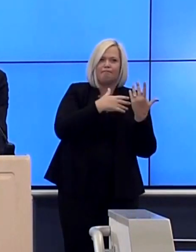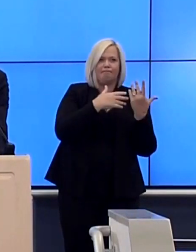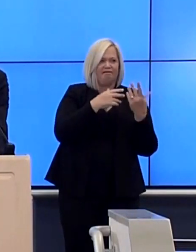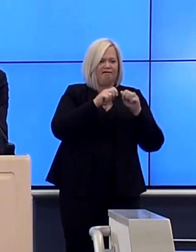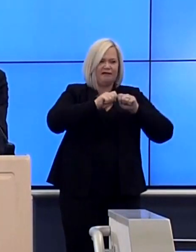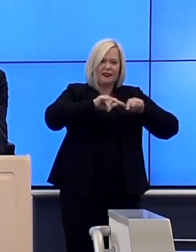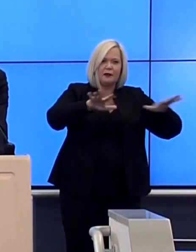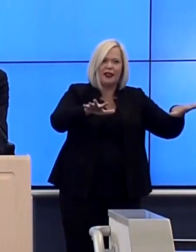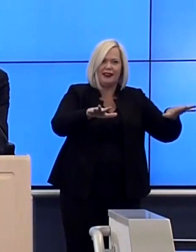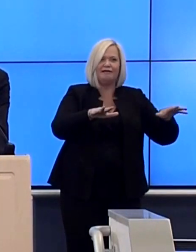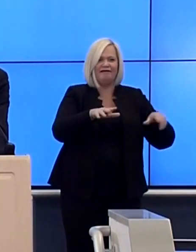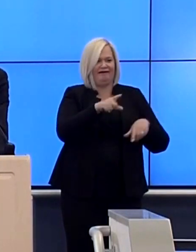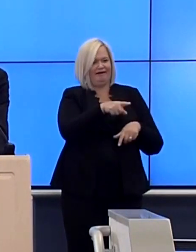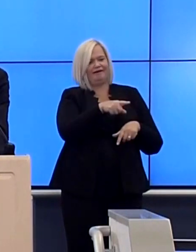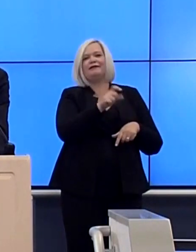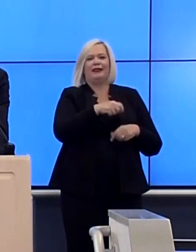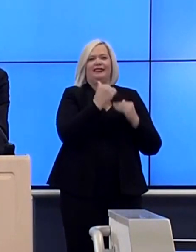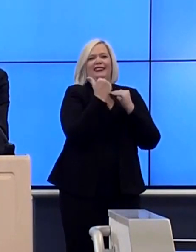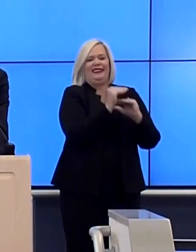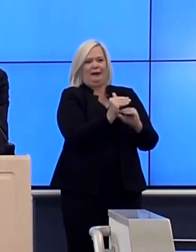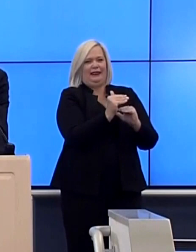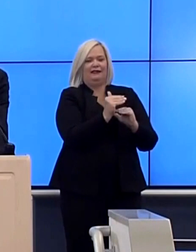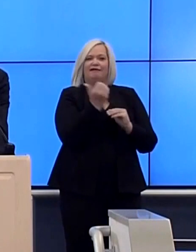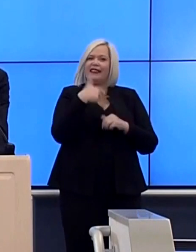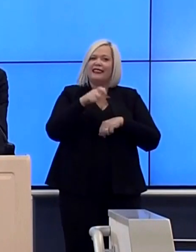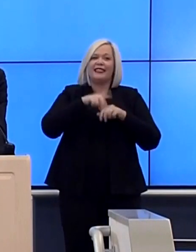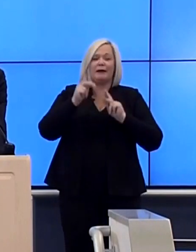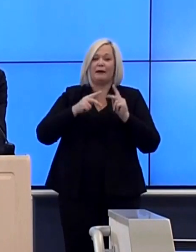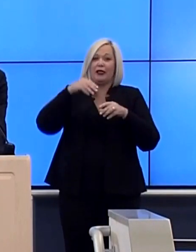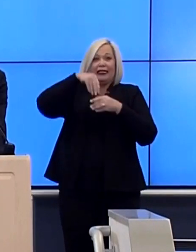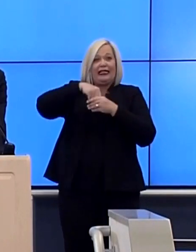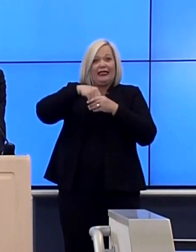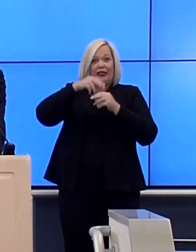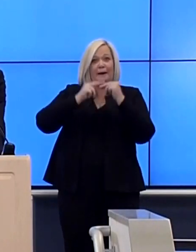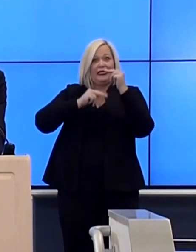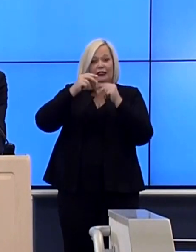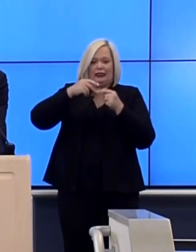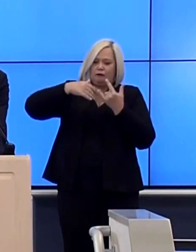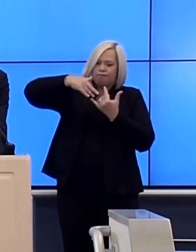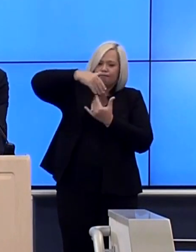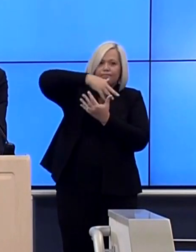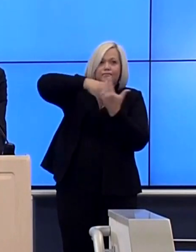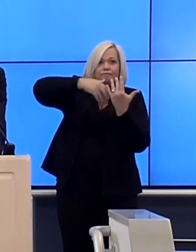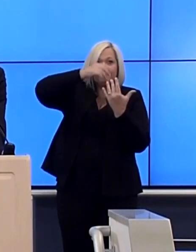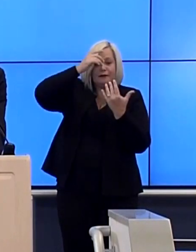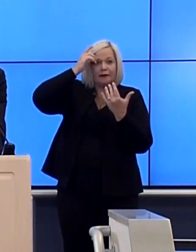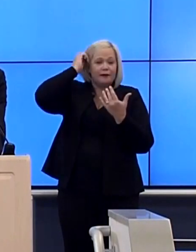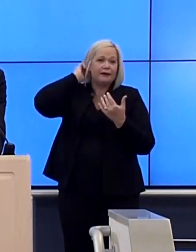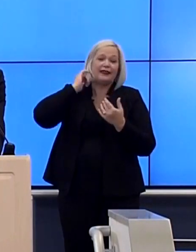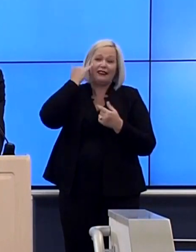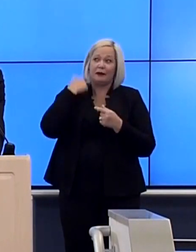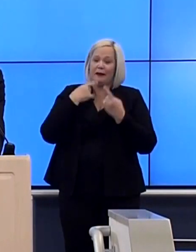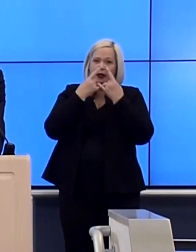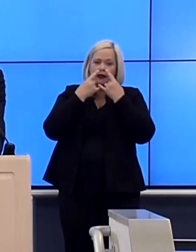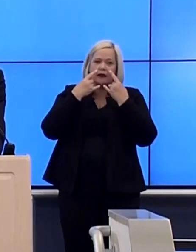SMALL PARTIES AND FAMILY GATHERINGS. GATHERINGS. NEXT SLIDE PLEASE? NEXT SLIDE PLEASE? ANYWHERE THAT PEOPLE GATHER ANYWHERE THAT PEOPLE GATHER INDOORS IS A SOURCE OF GREAT INDOORS IS A SOURCE OF GREAT RISK AND THE RISK RISES IF